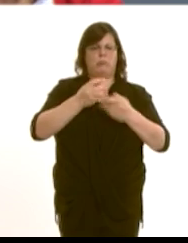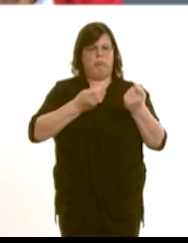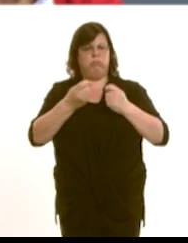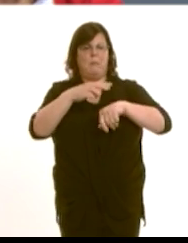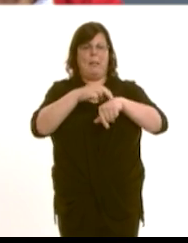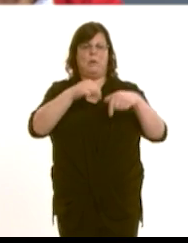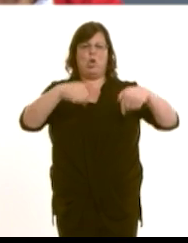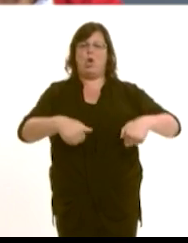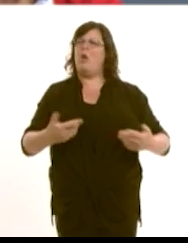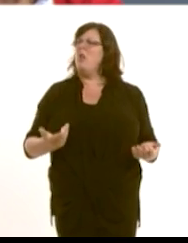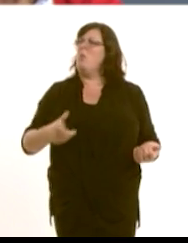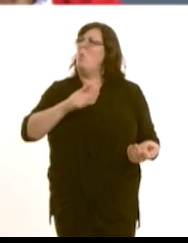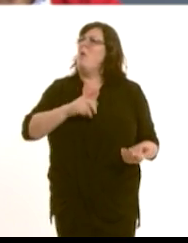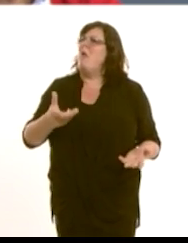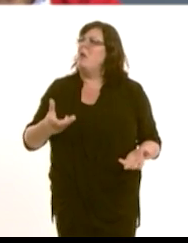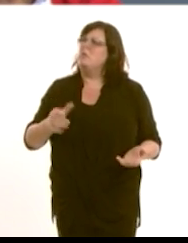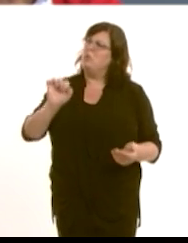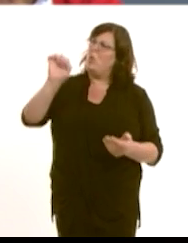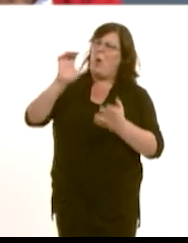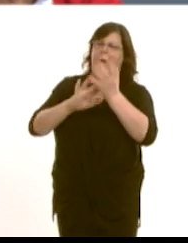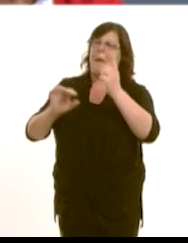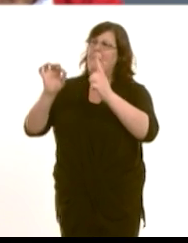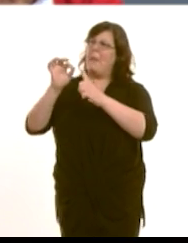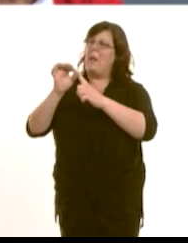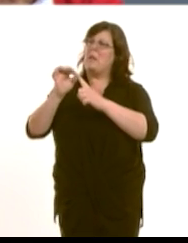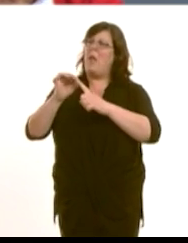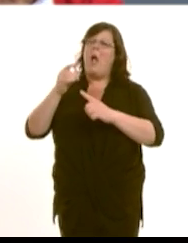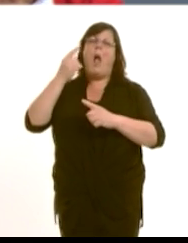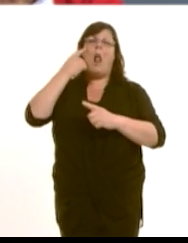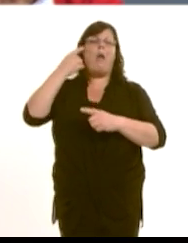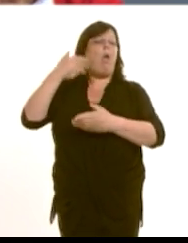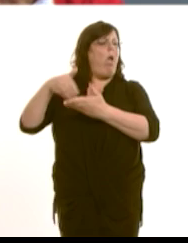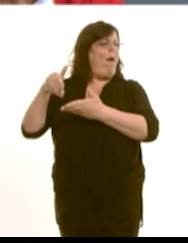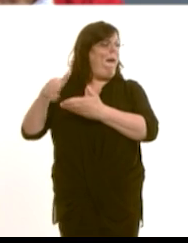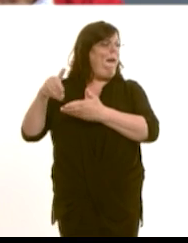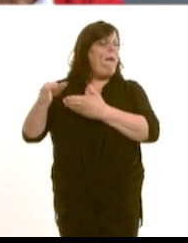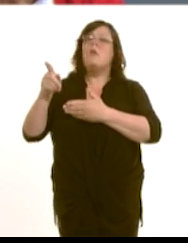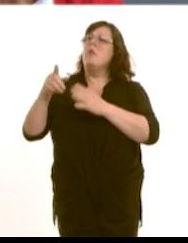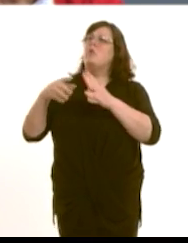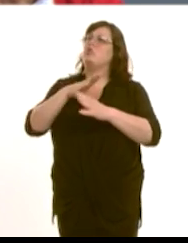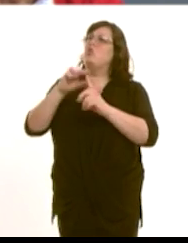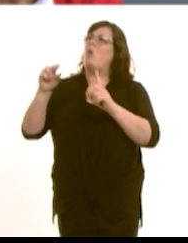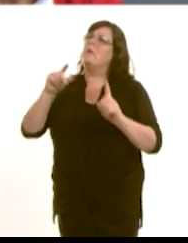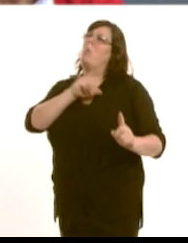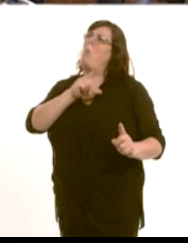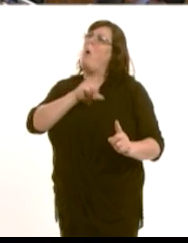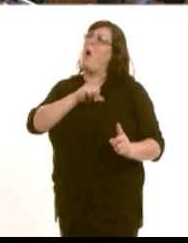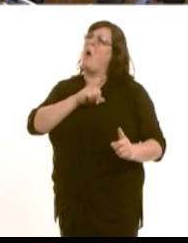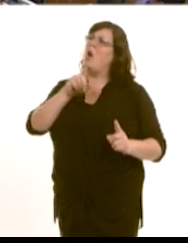Why are your MPs letting the Tories off the hook in this way, and how can you defend their behaviour, First Minister?